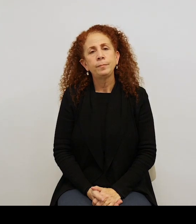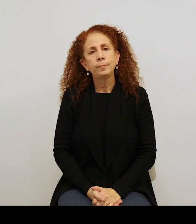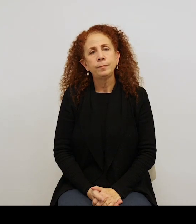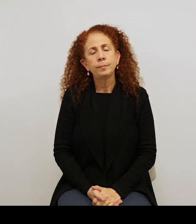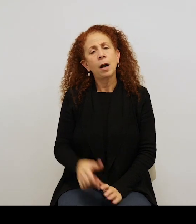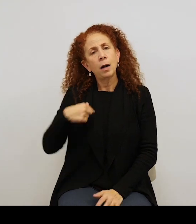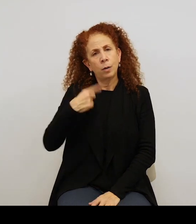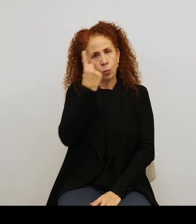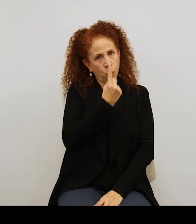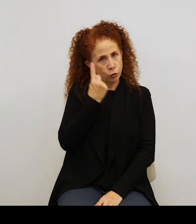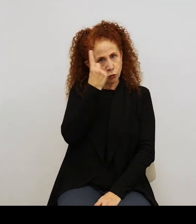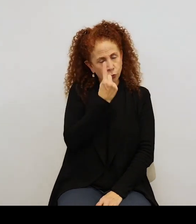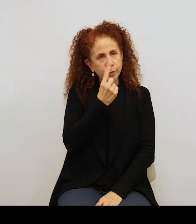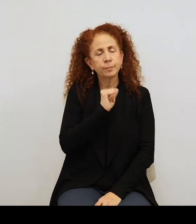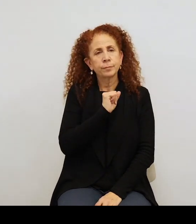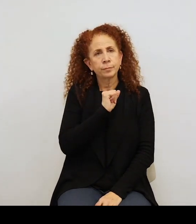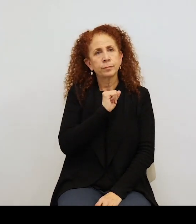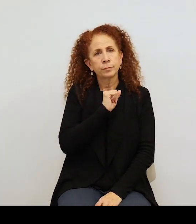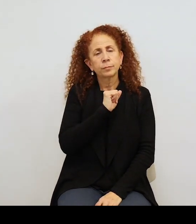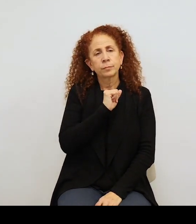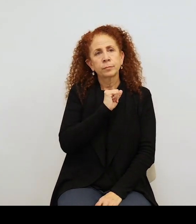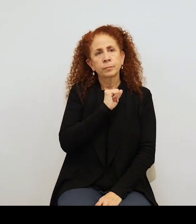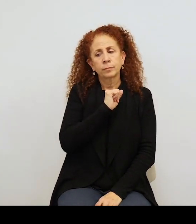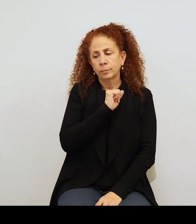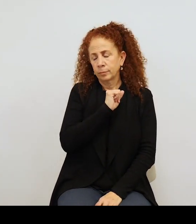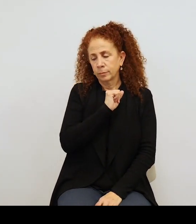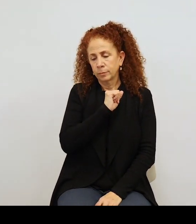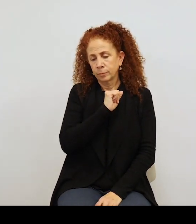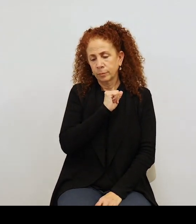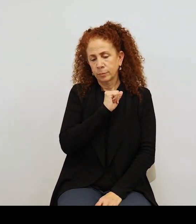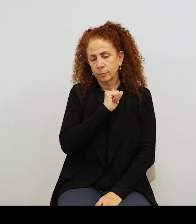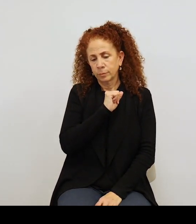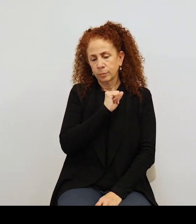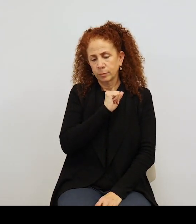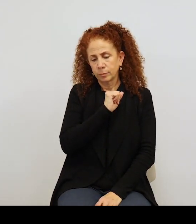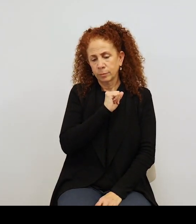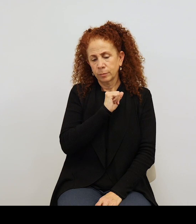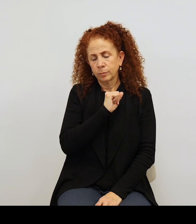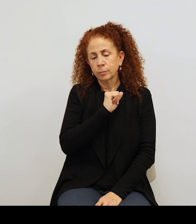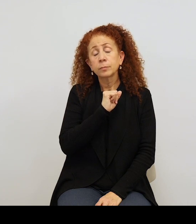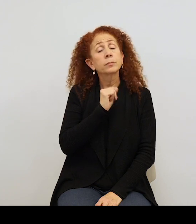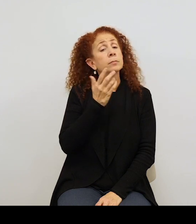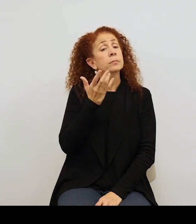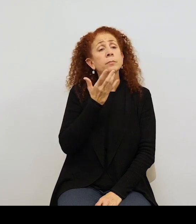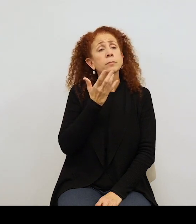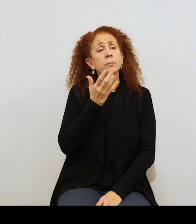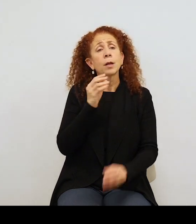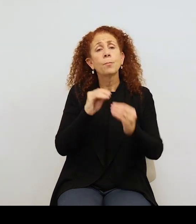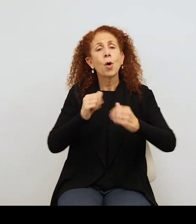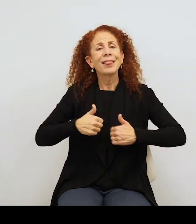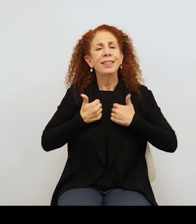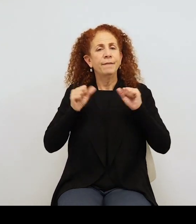I'm wondering in terms of-- in terms of this more livable cities,